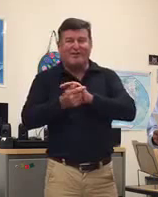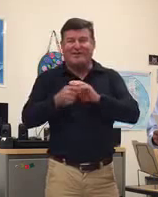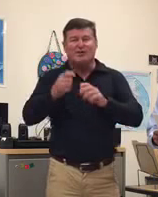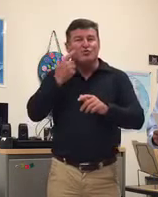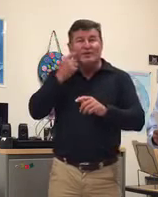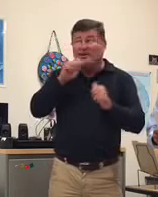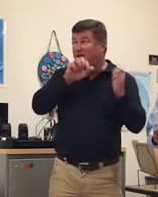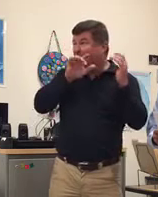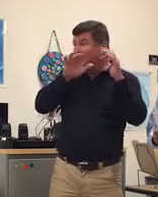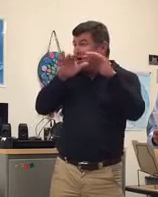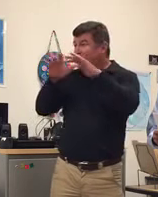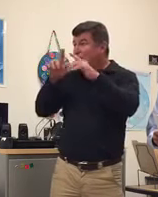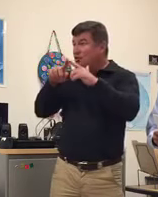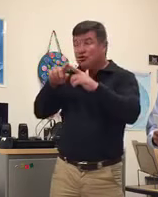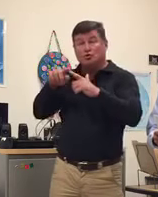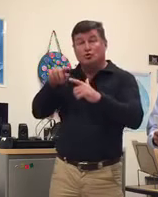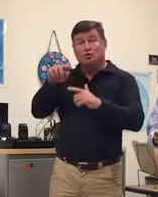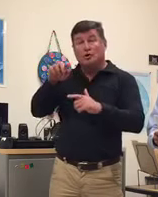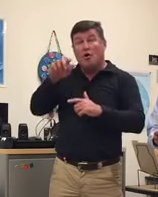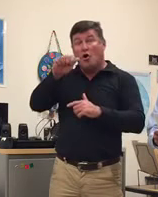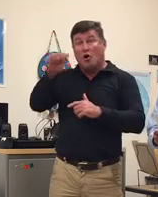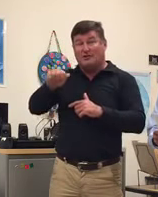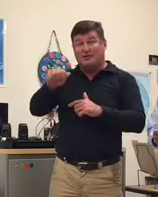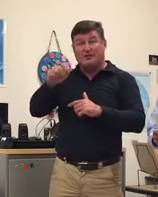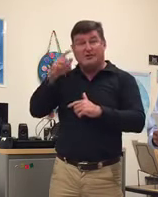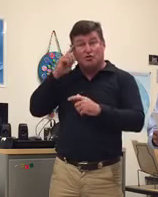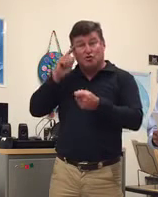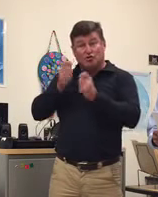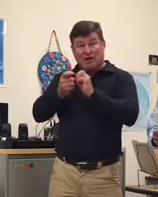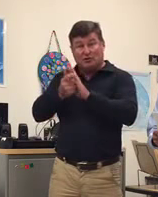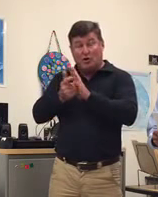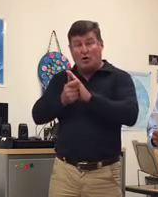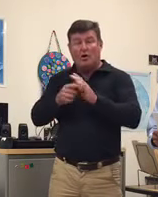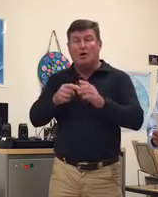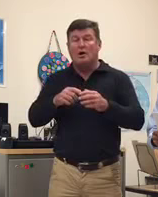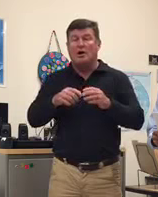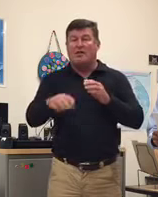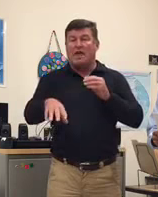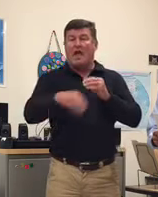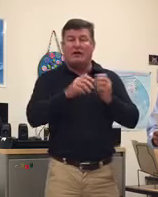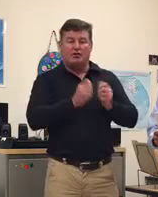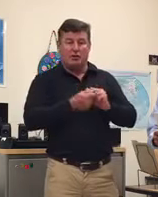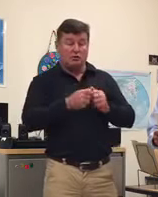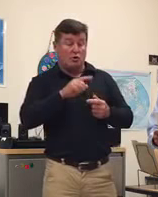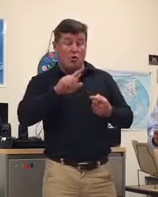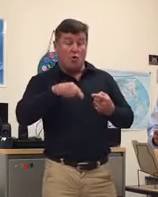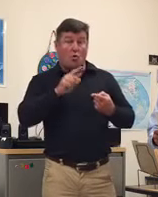when Texas lawmakers were meeting in Austin in 2017, is that once a request is made for